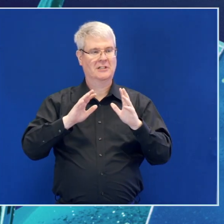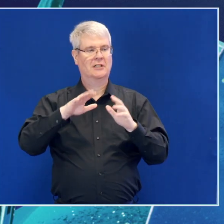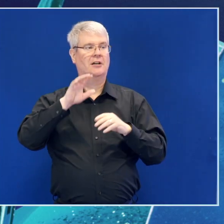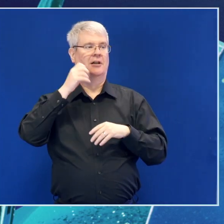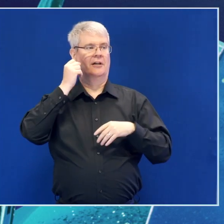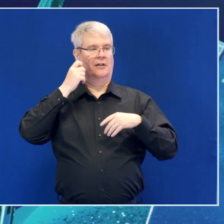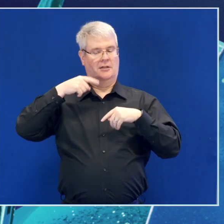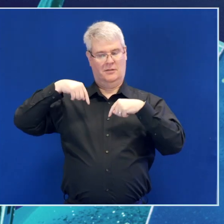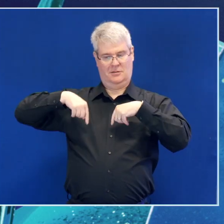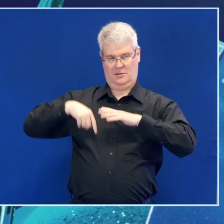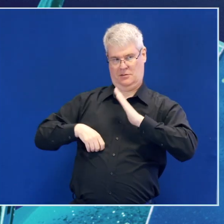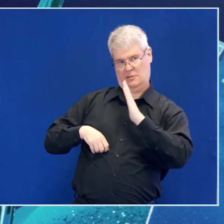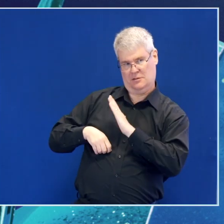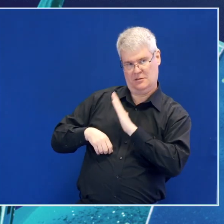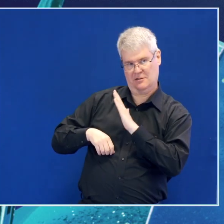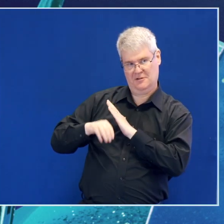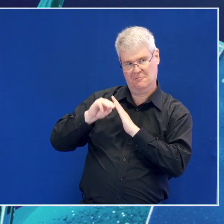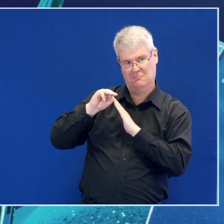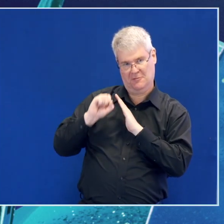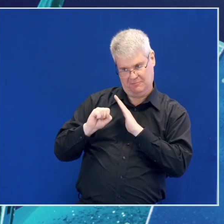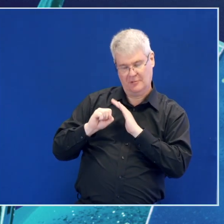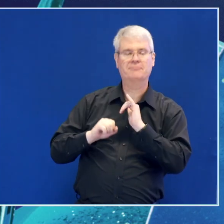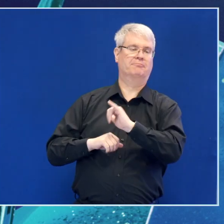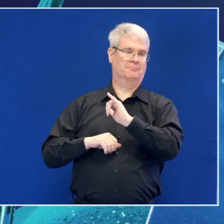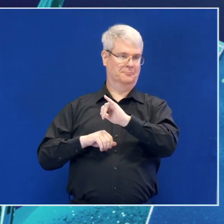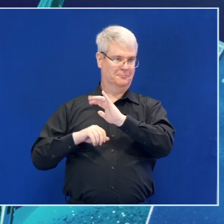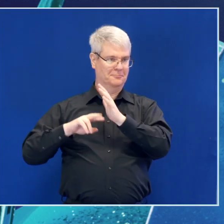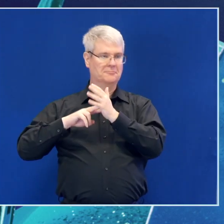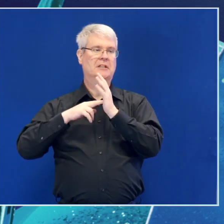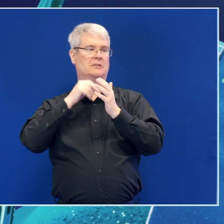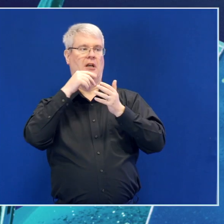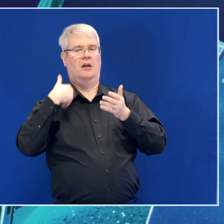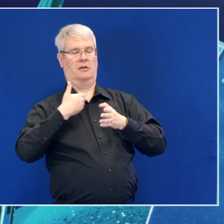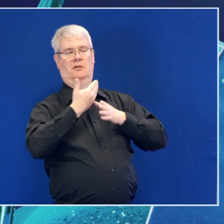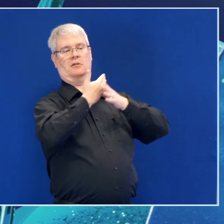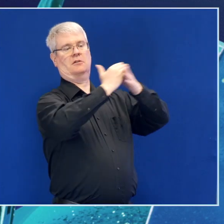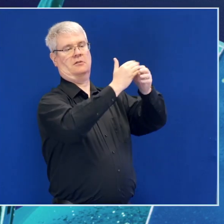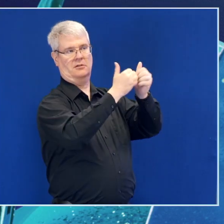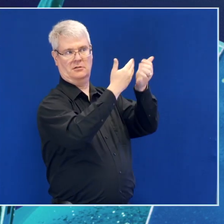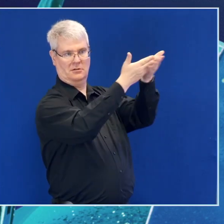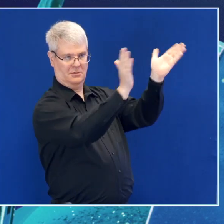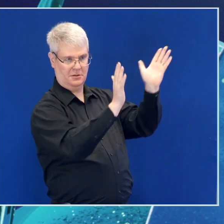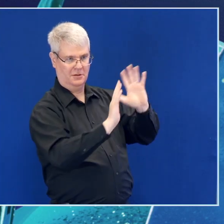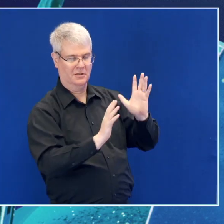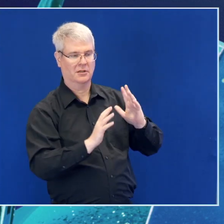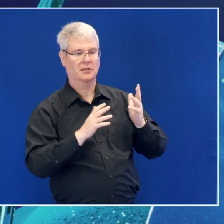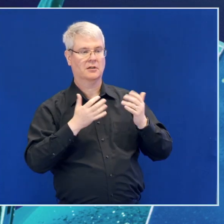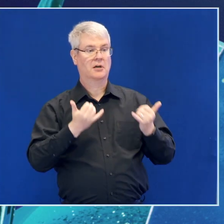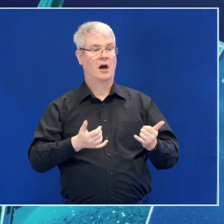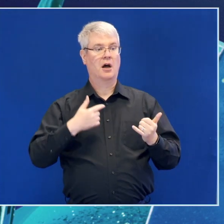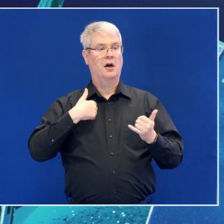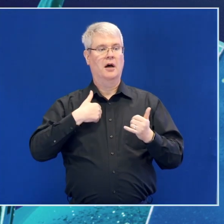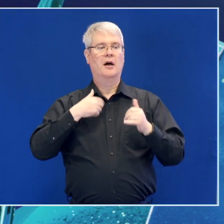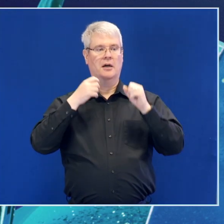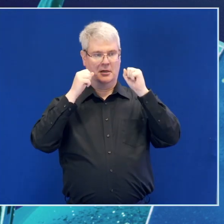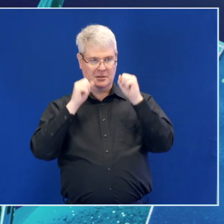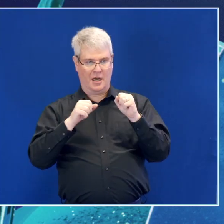Create a table of action items. And this needs to be repeatable. Because if I'm sending out meeting notes three,